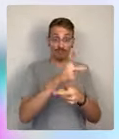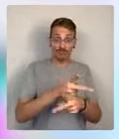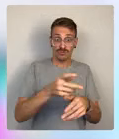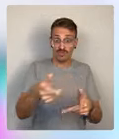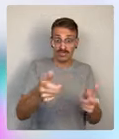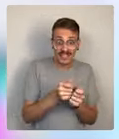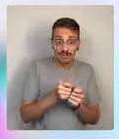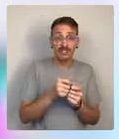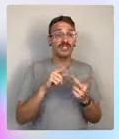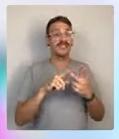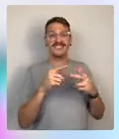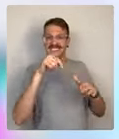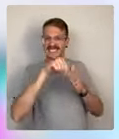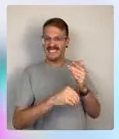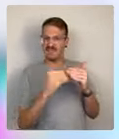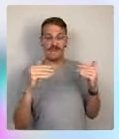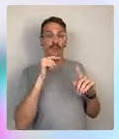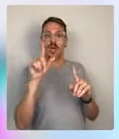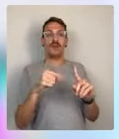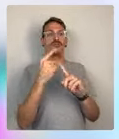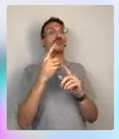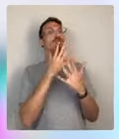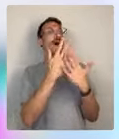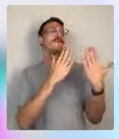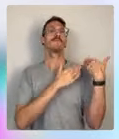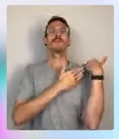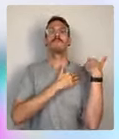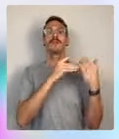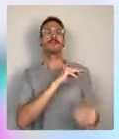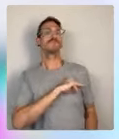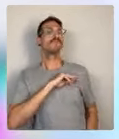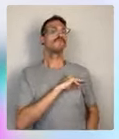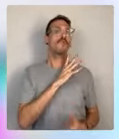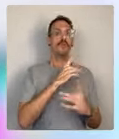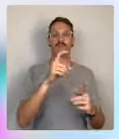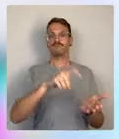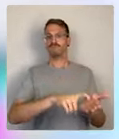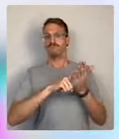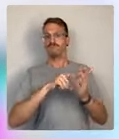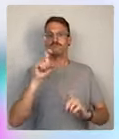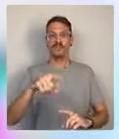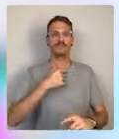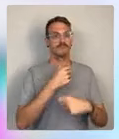and player usage to a deeper level beyond just the surface level of you have a responsibility,